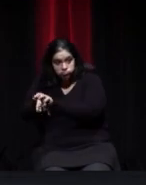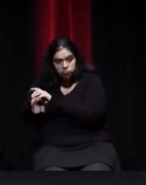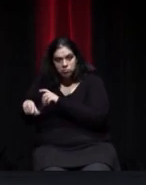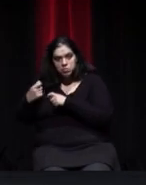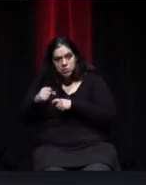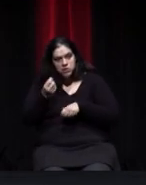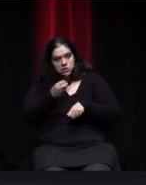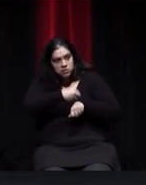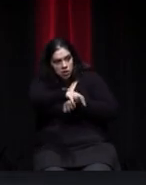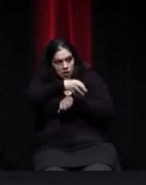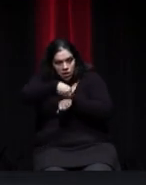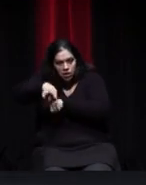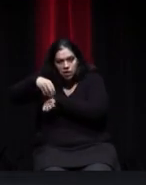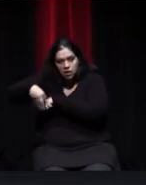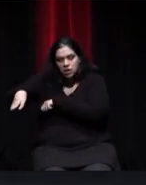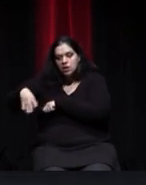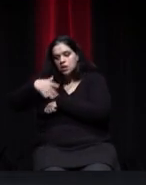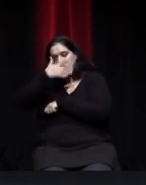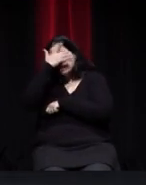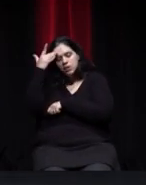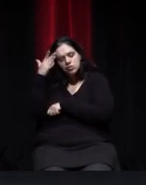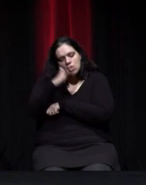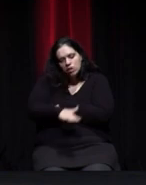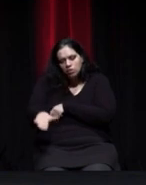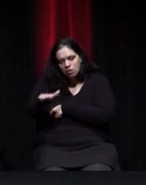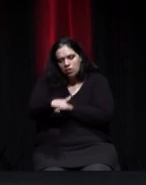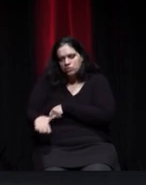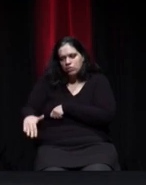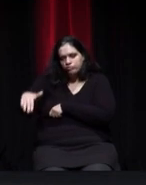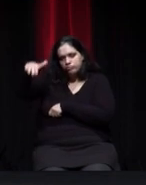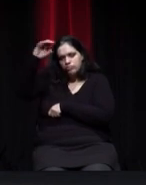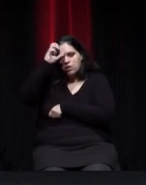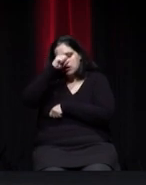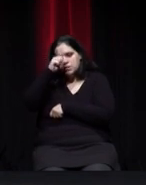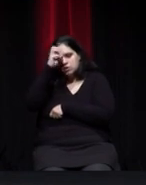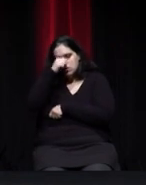pass on to our children, and this is a State policy.